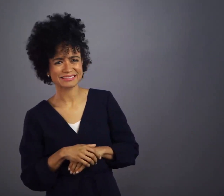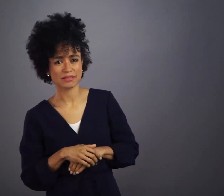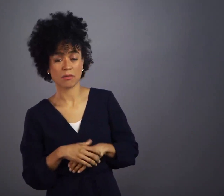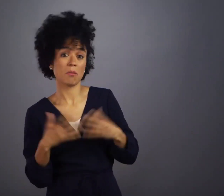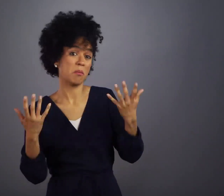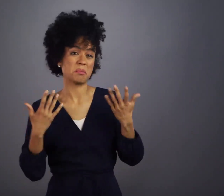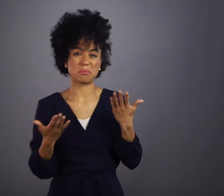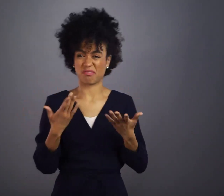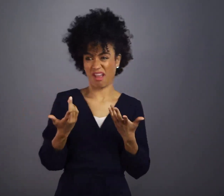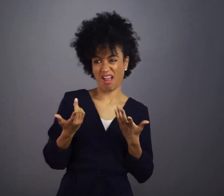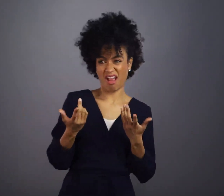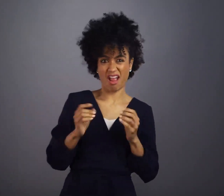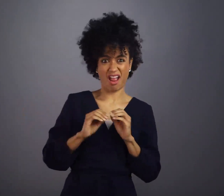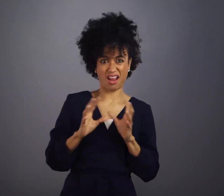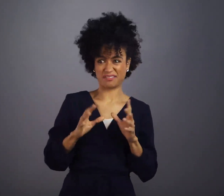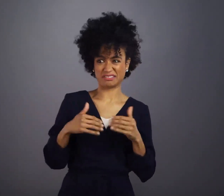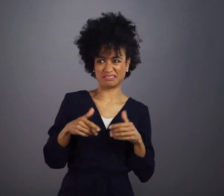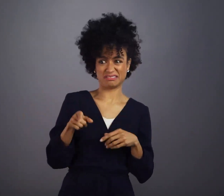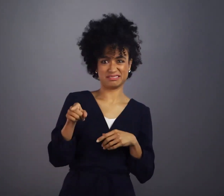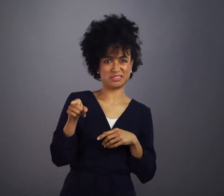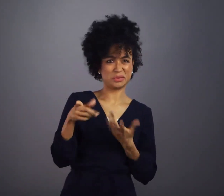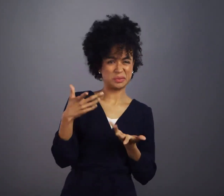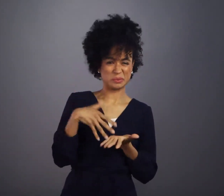"His willpower must be weak."